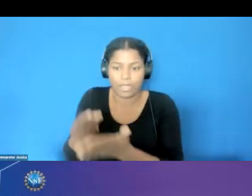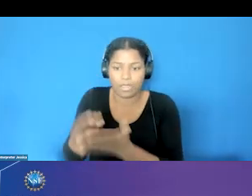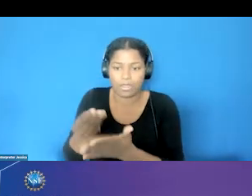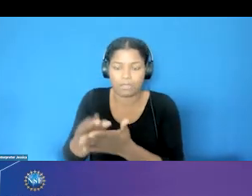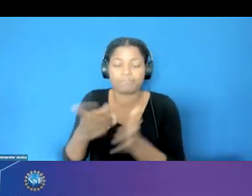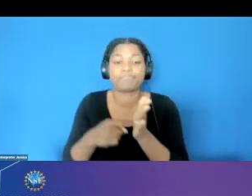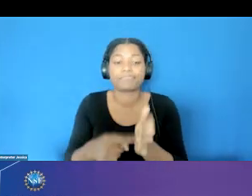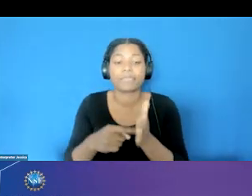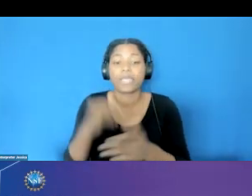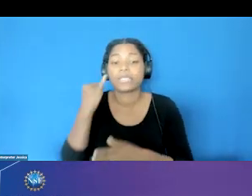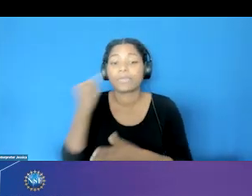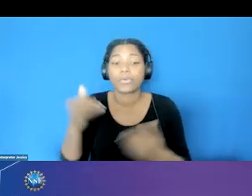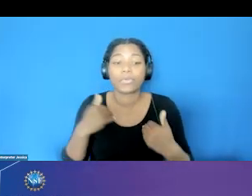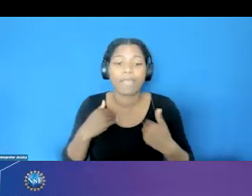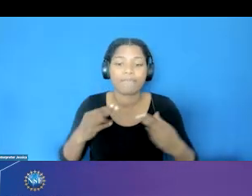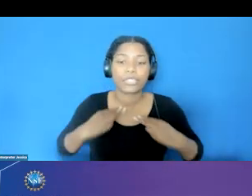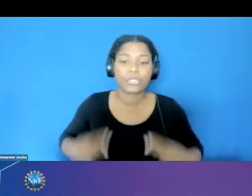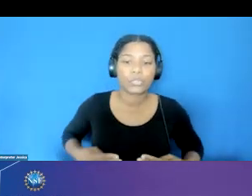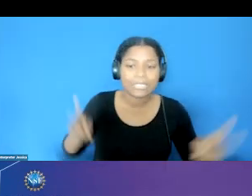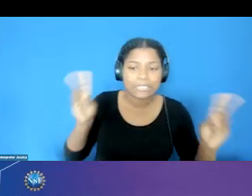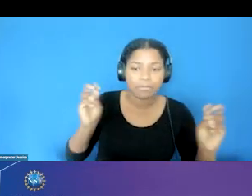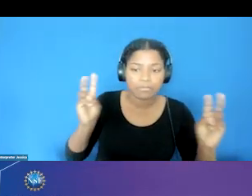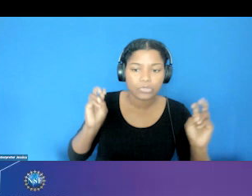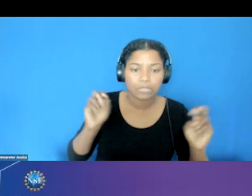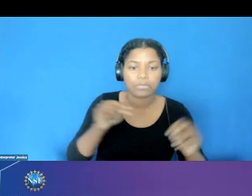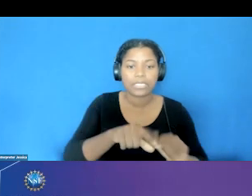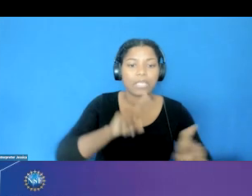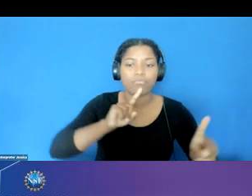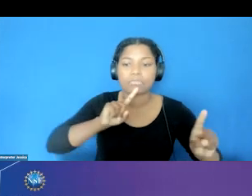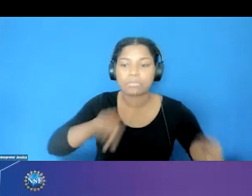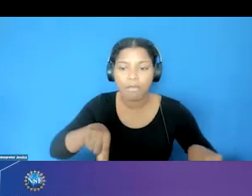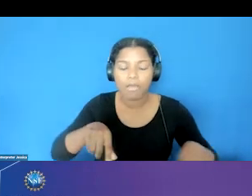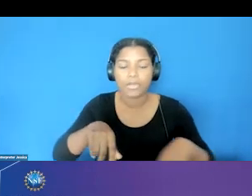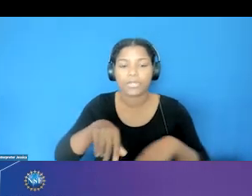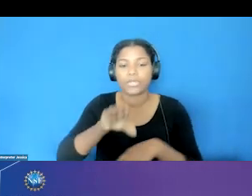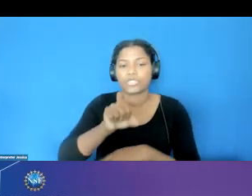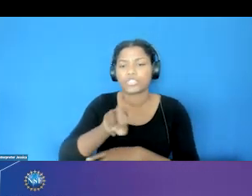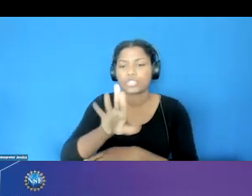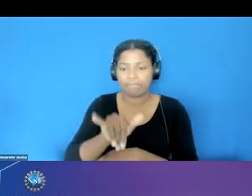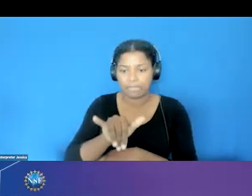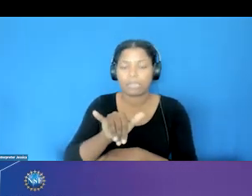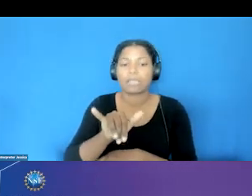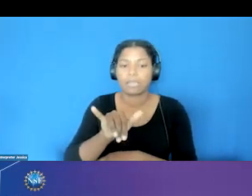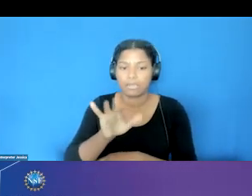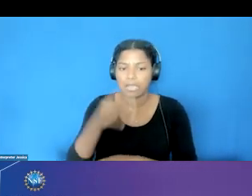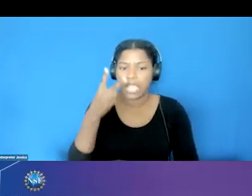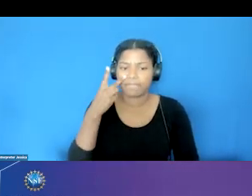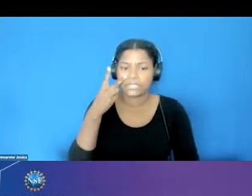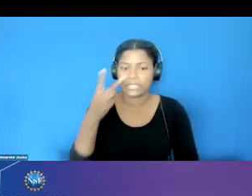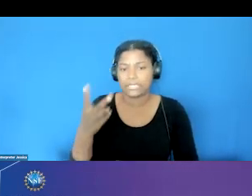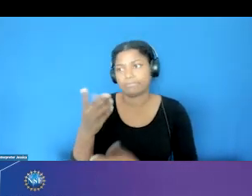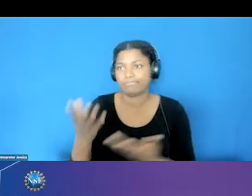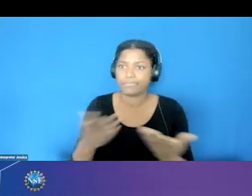For example, if you have human subjects that are responding to surveys, I've seen where they say,